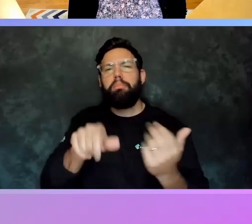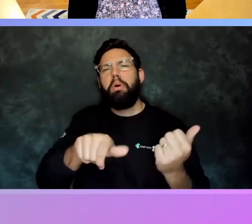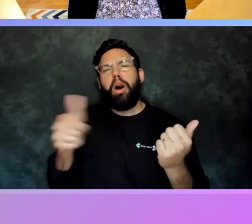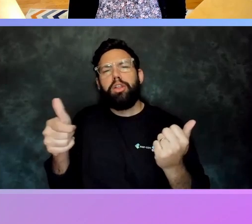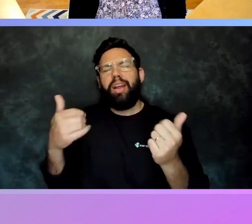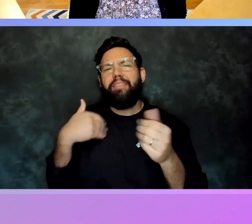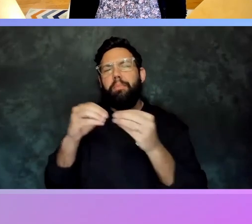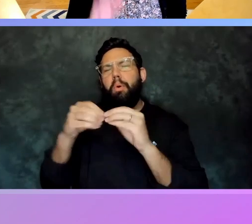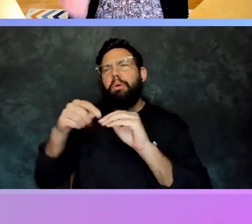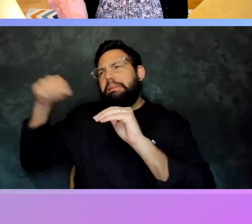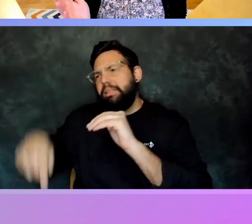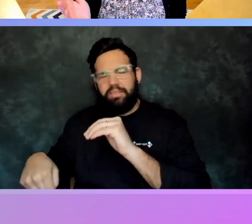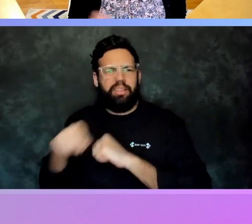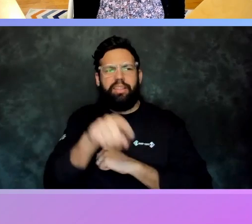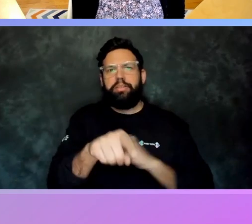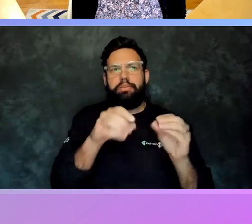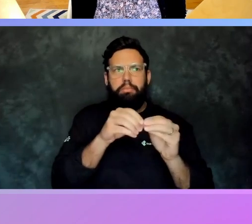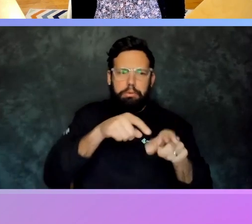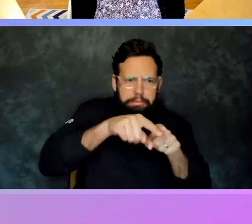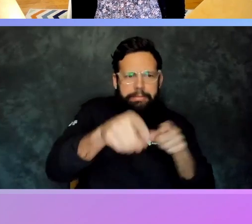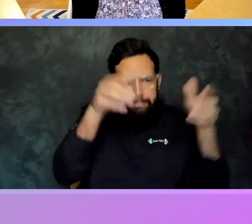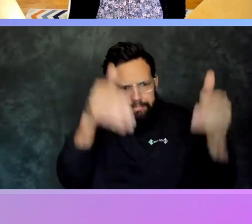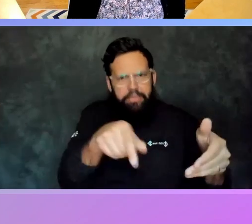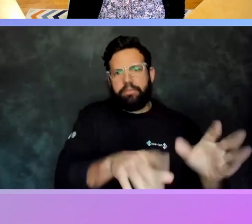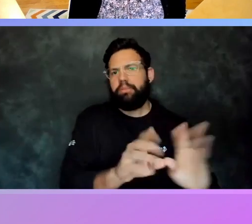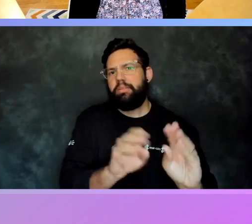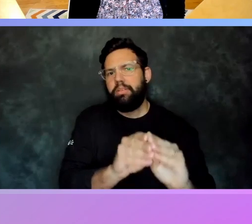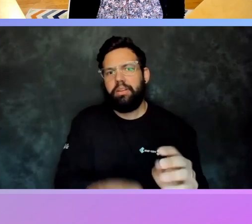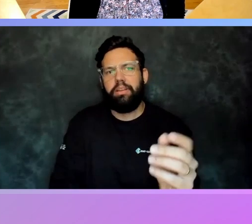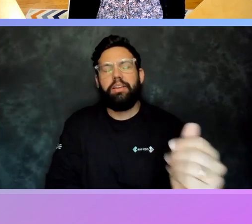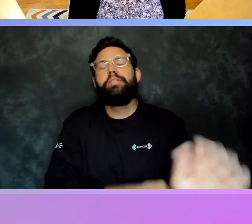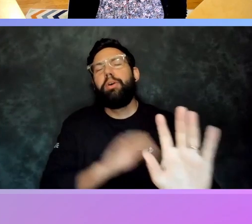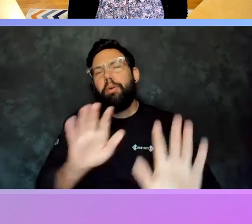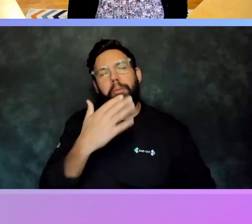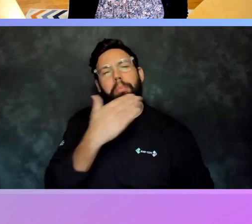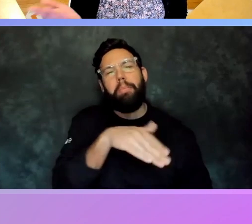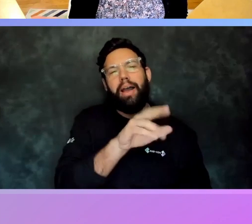be one as you will see and find out. Having spoken at a